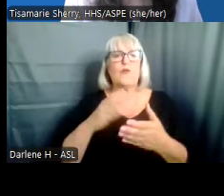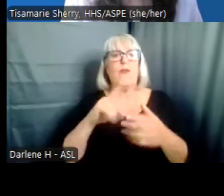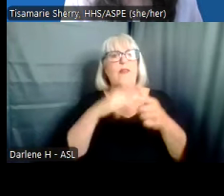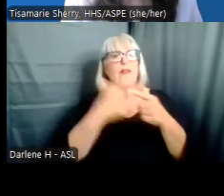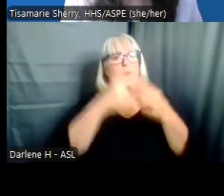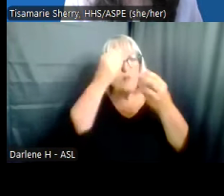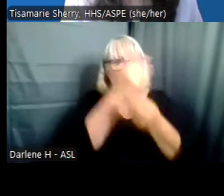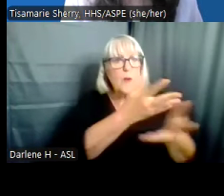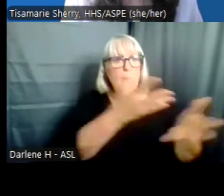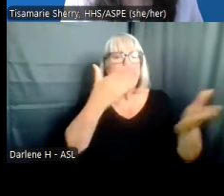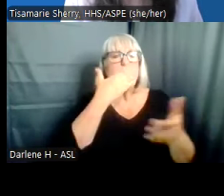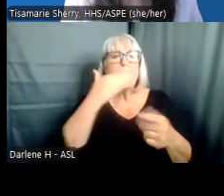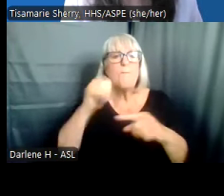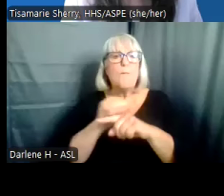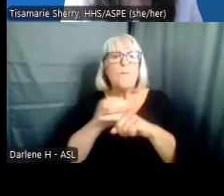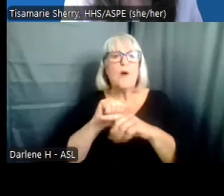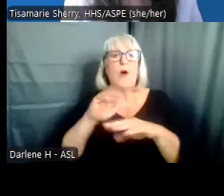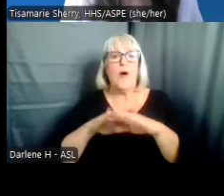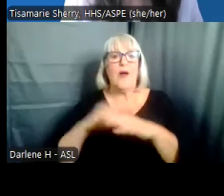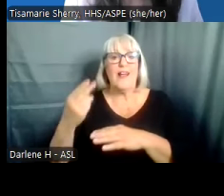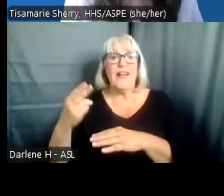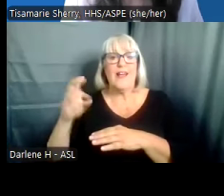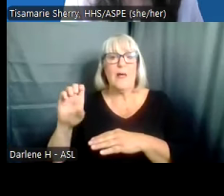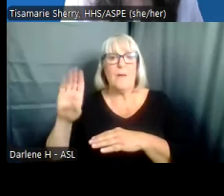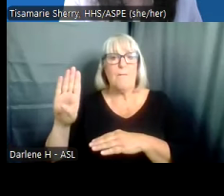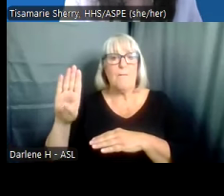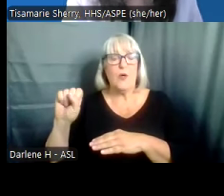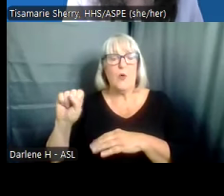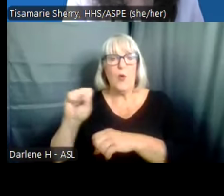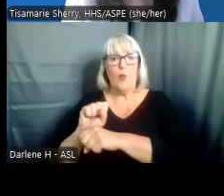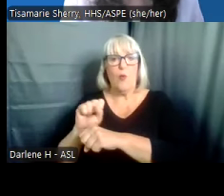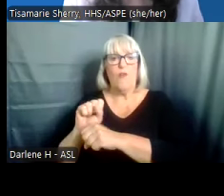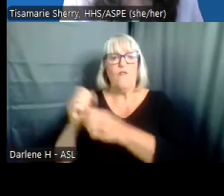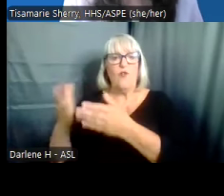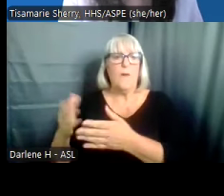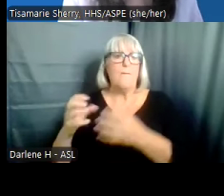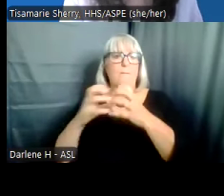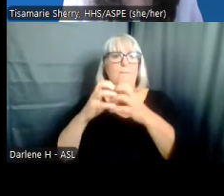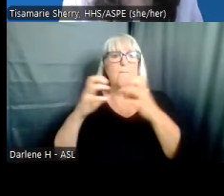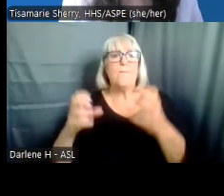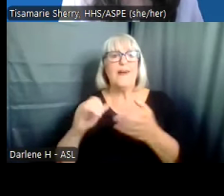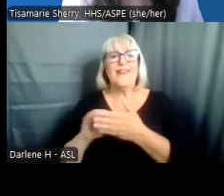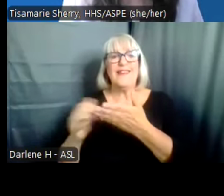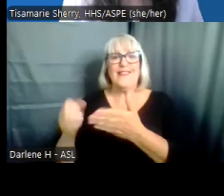collection on the HCBS workforce. Many of the state representatives joining us today are the true leaders and innovators in